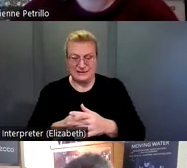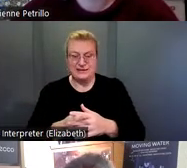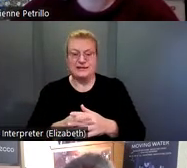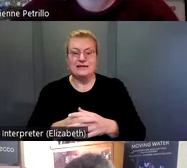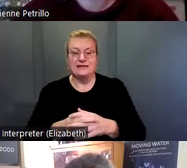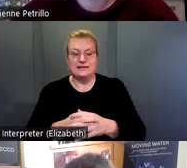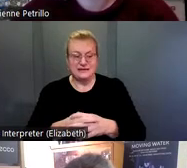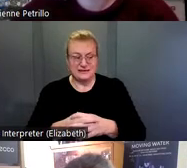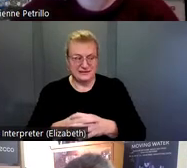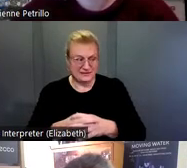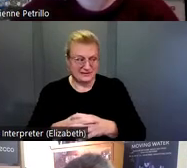Missed...